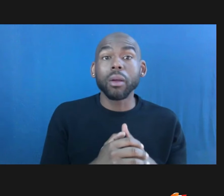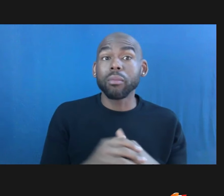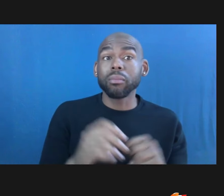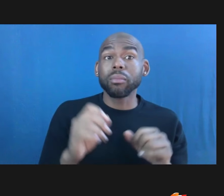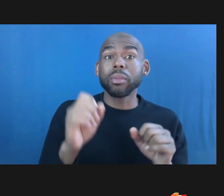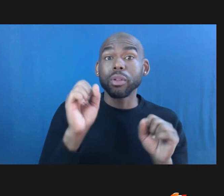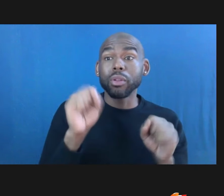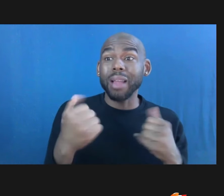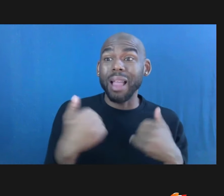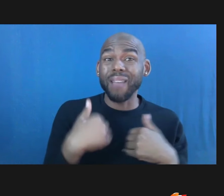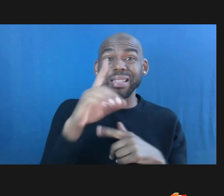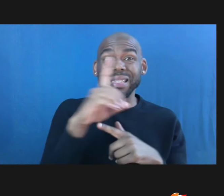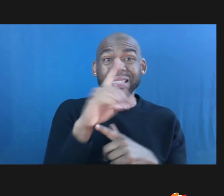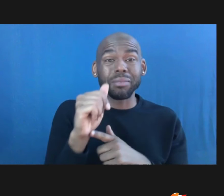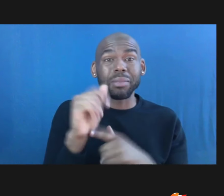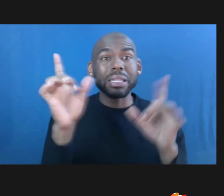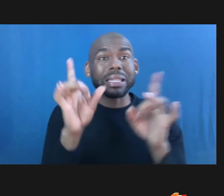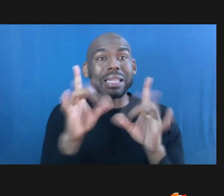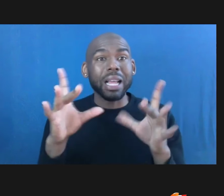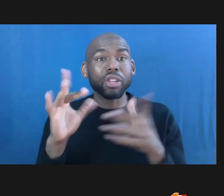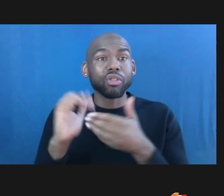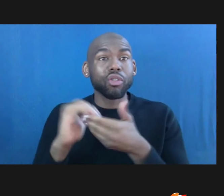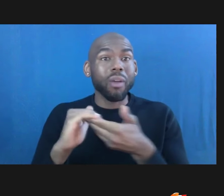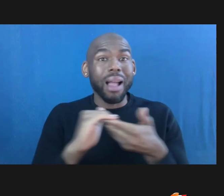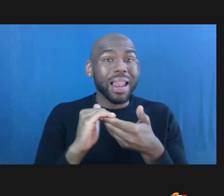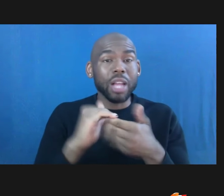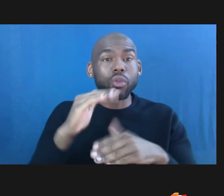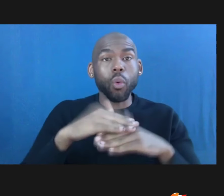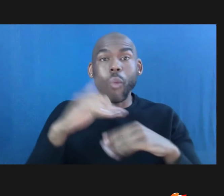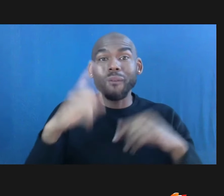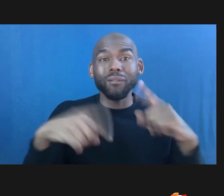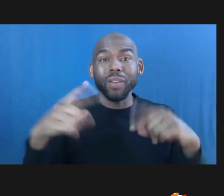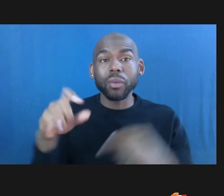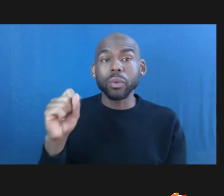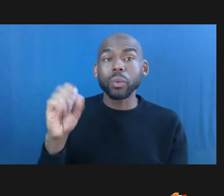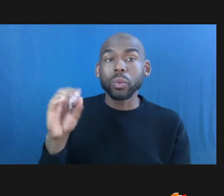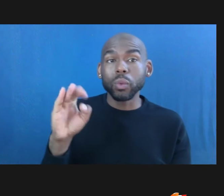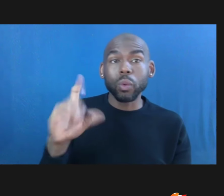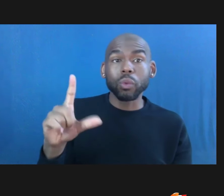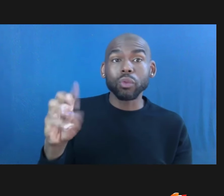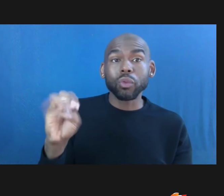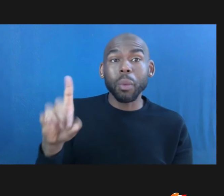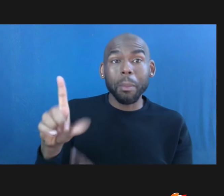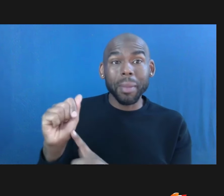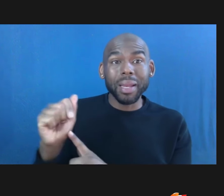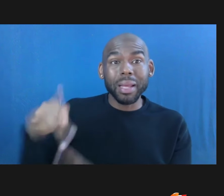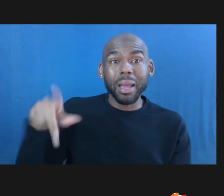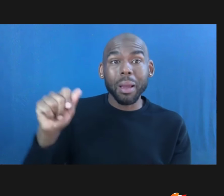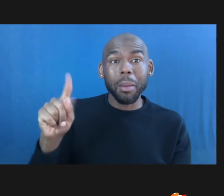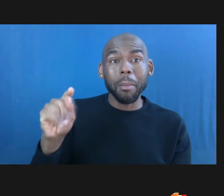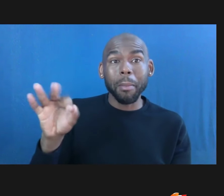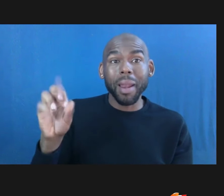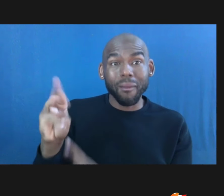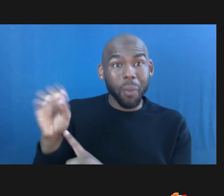on the various social media platforms. I think that's all the housekeeping, so let's get